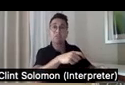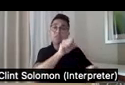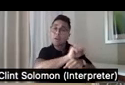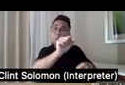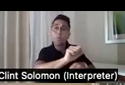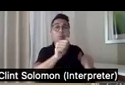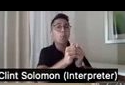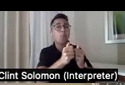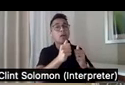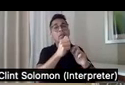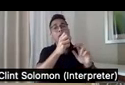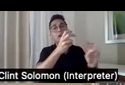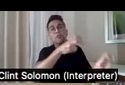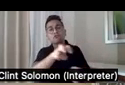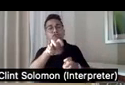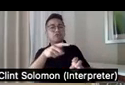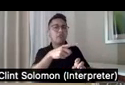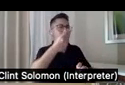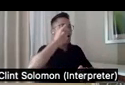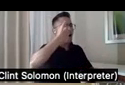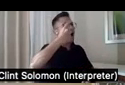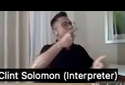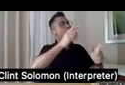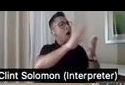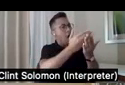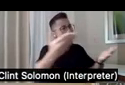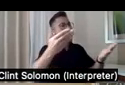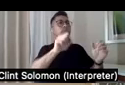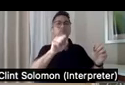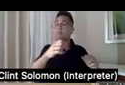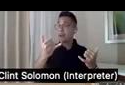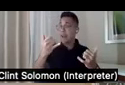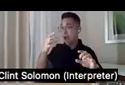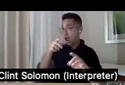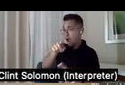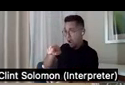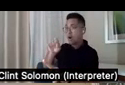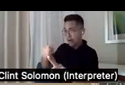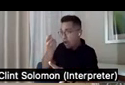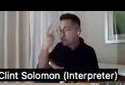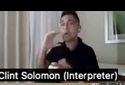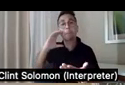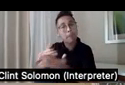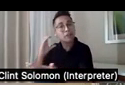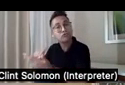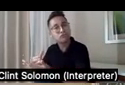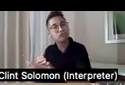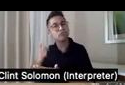from understanding objects to understanding pictures which would be a bit more abstract than